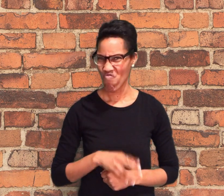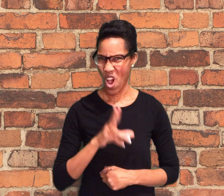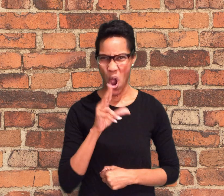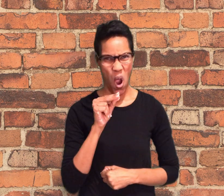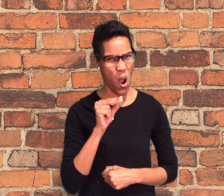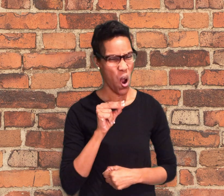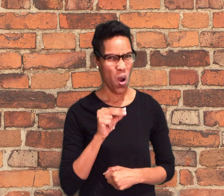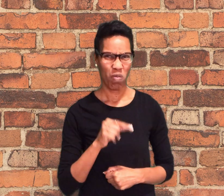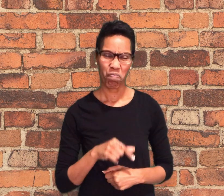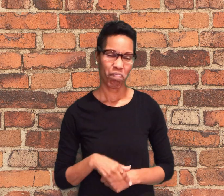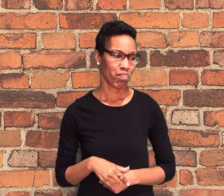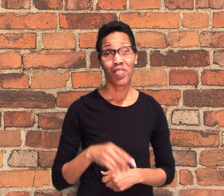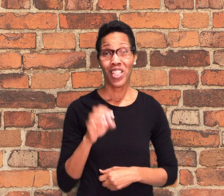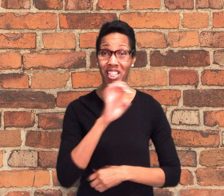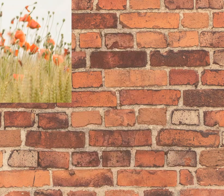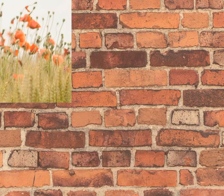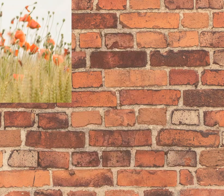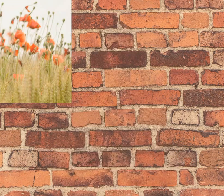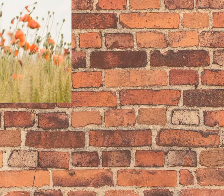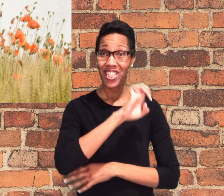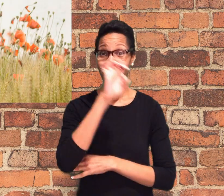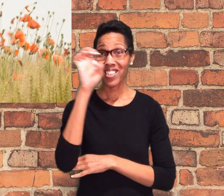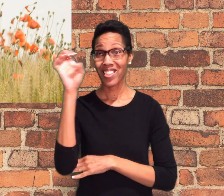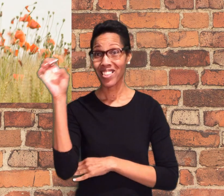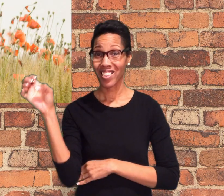no Easter